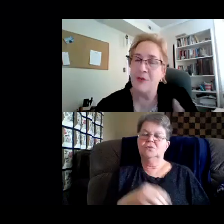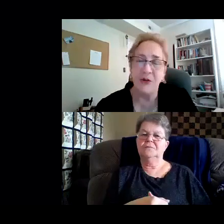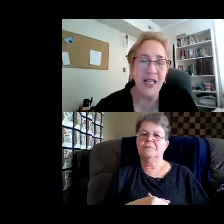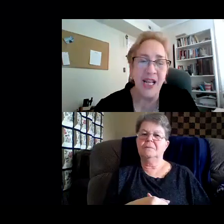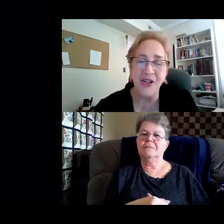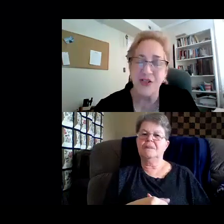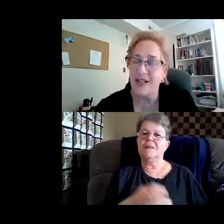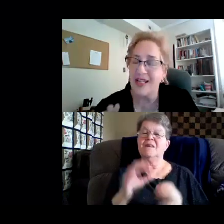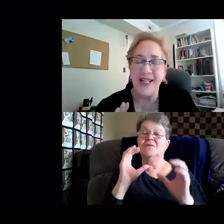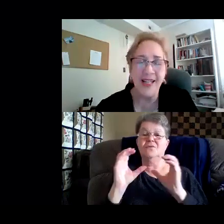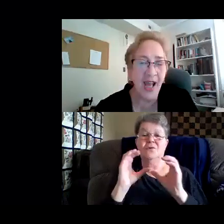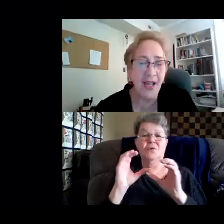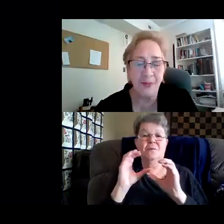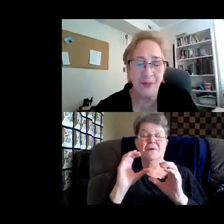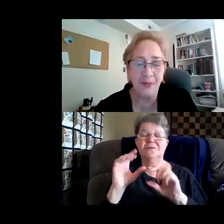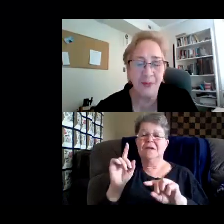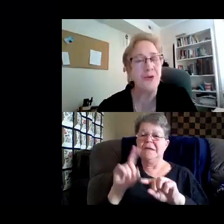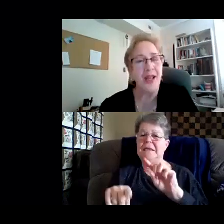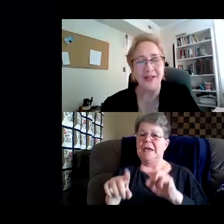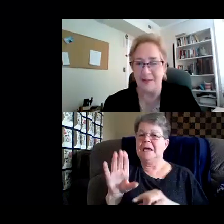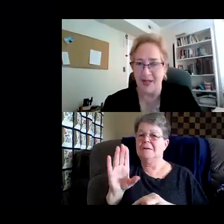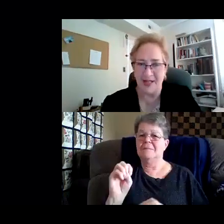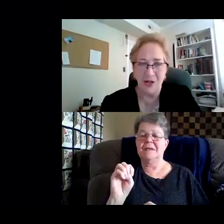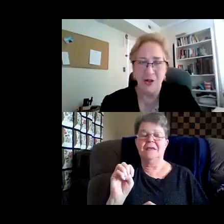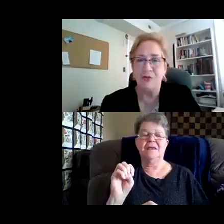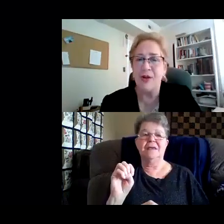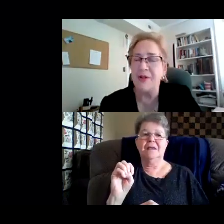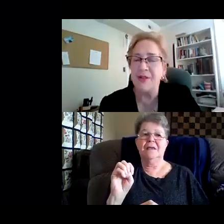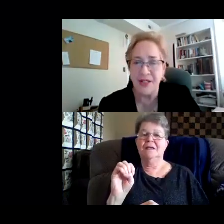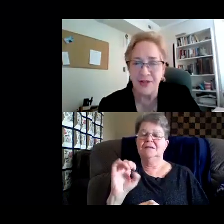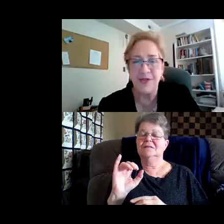Communication cannot be underestimated relative to support.